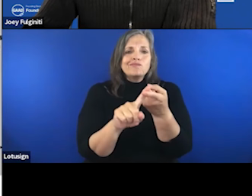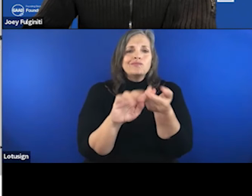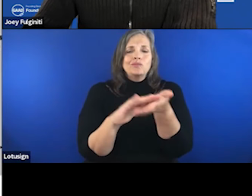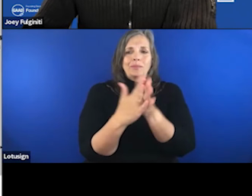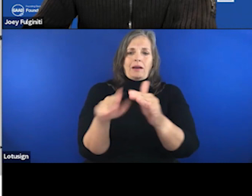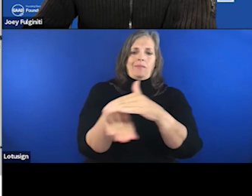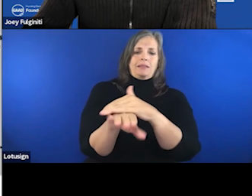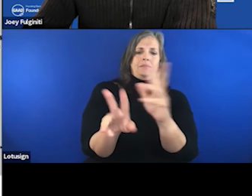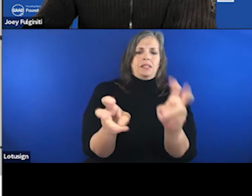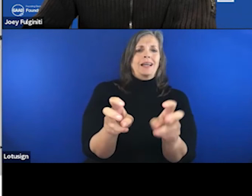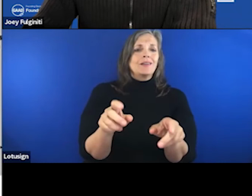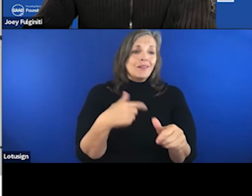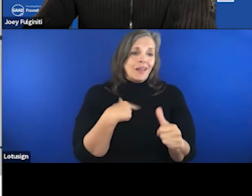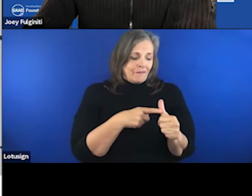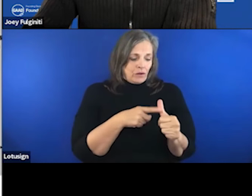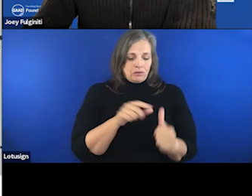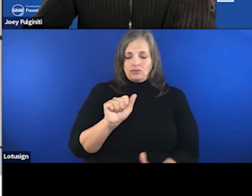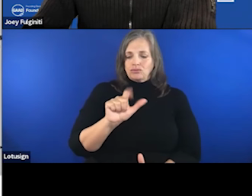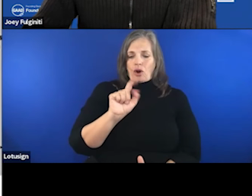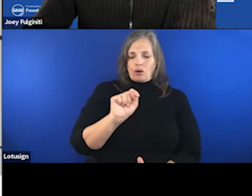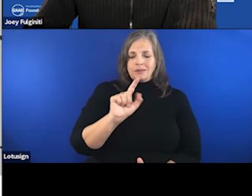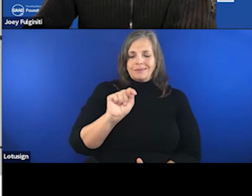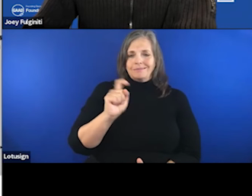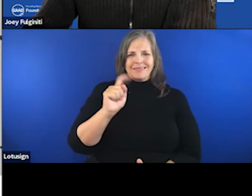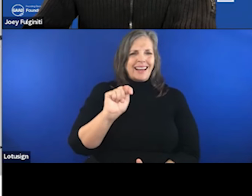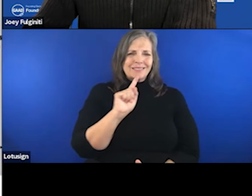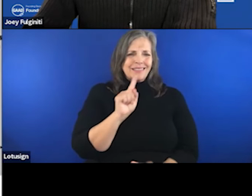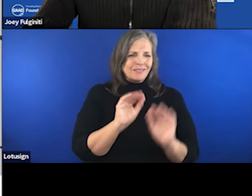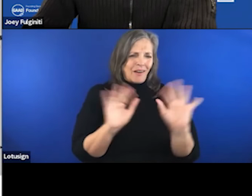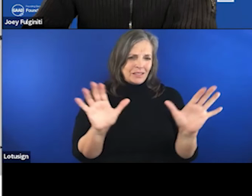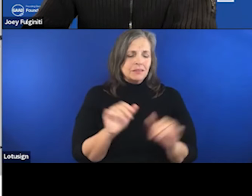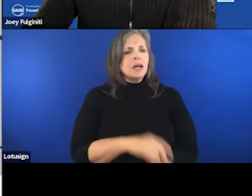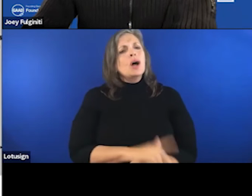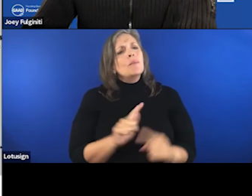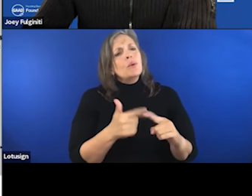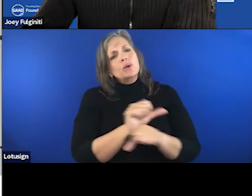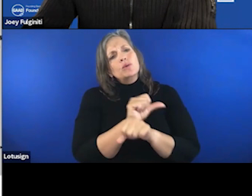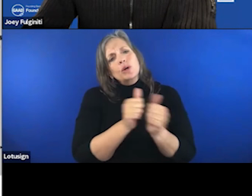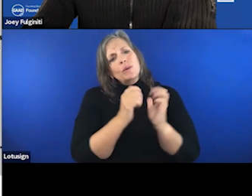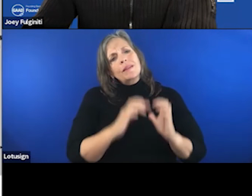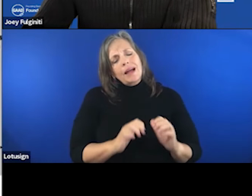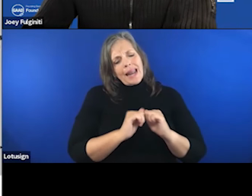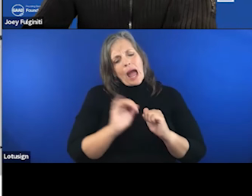wondering how when you're working with clients how early and what are the elements to get them